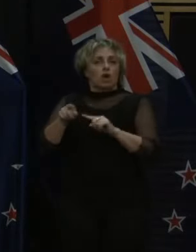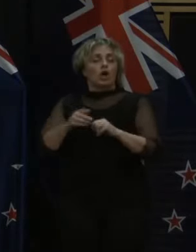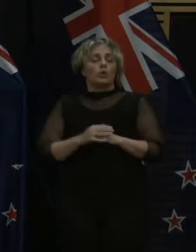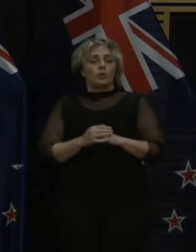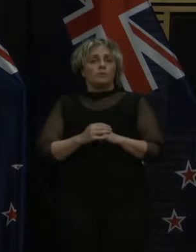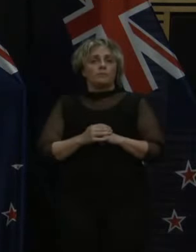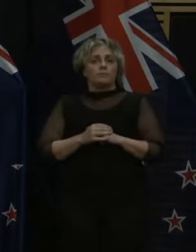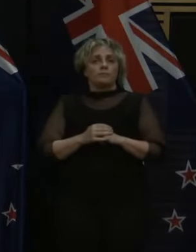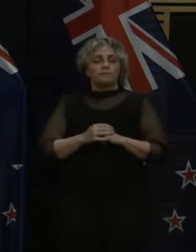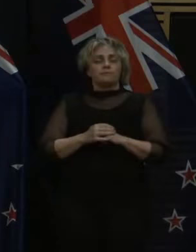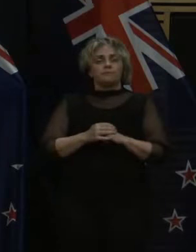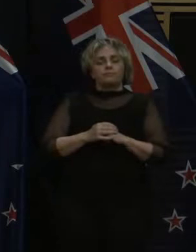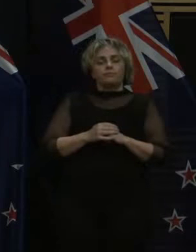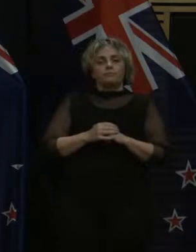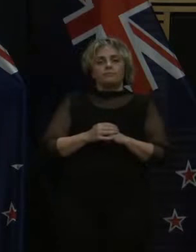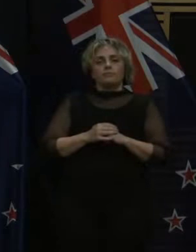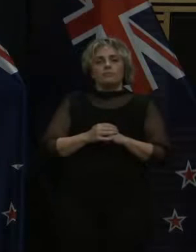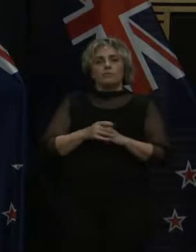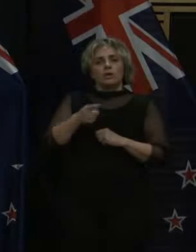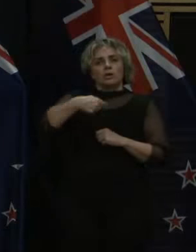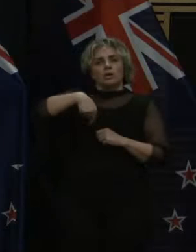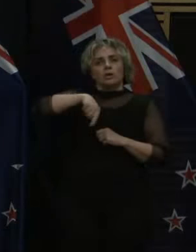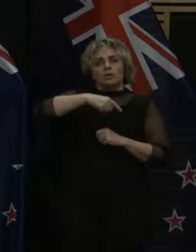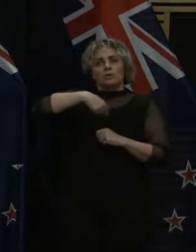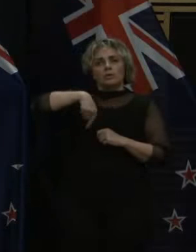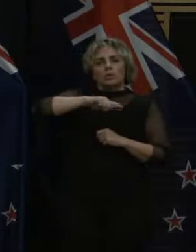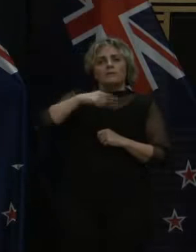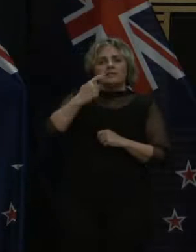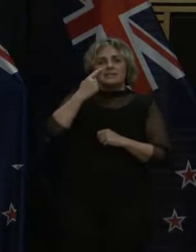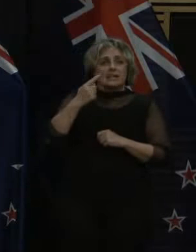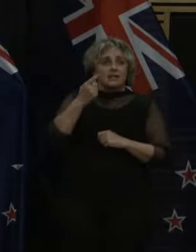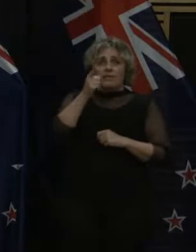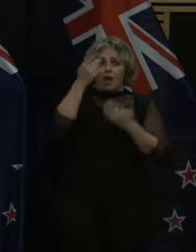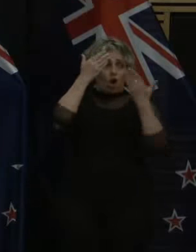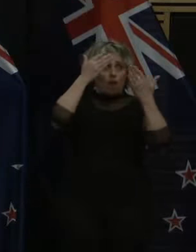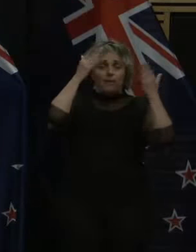them if it's something that is government mandated.